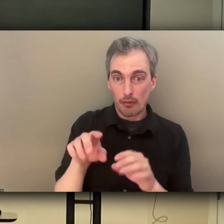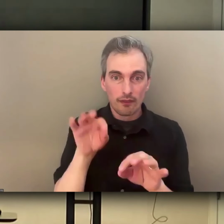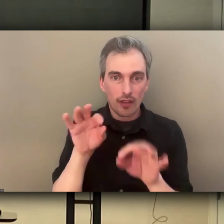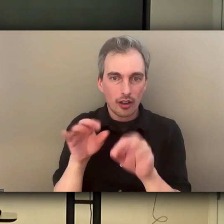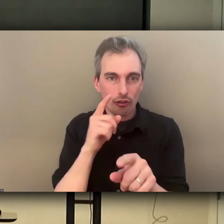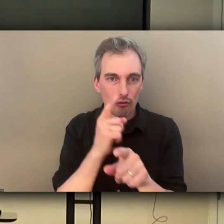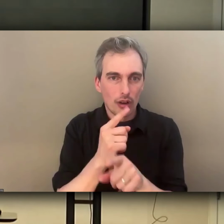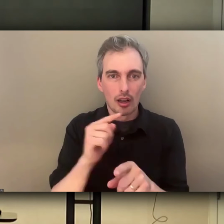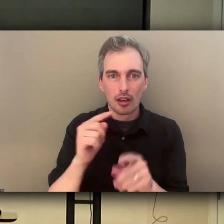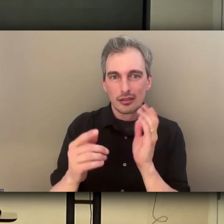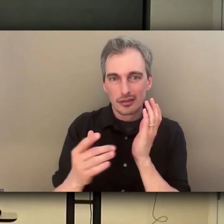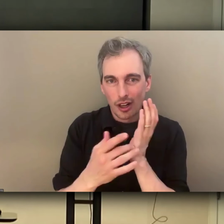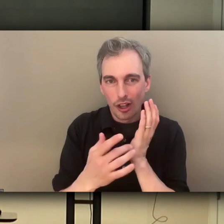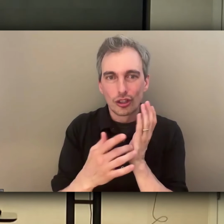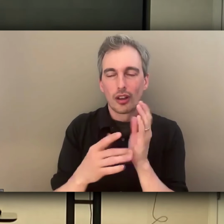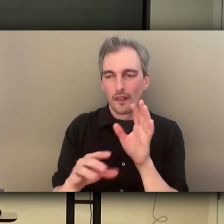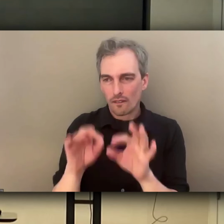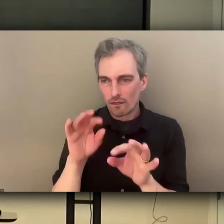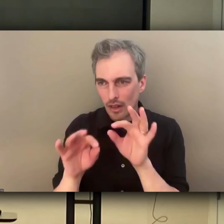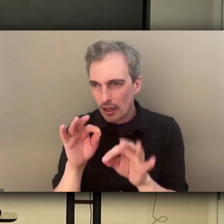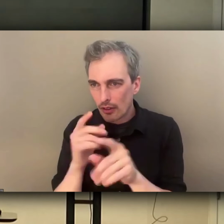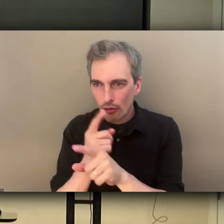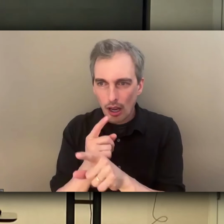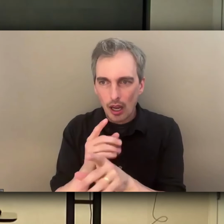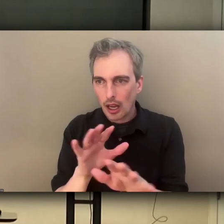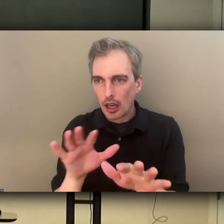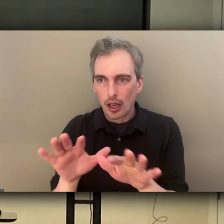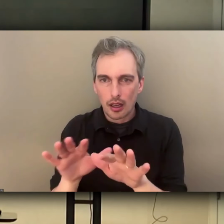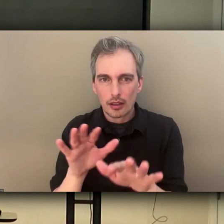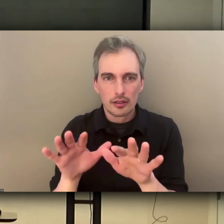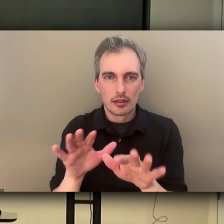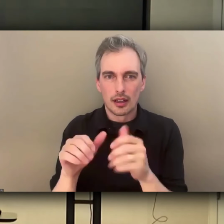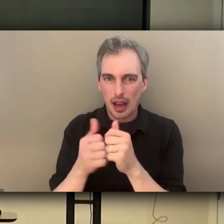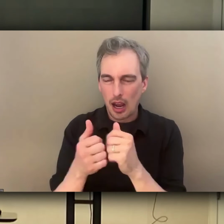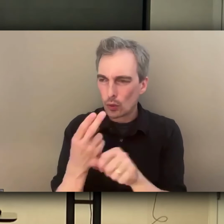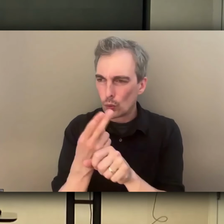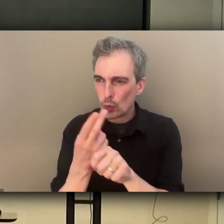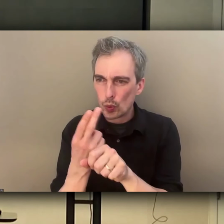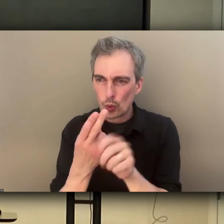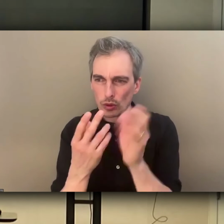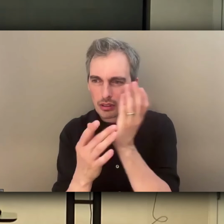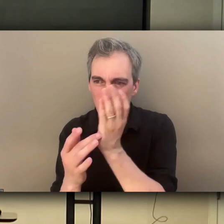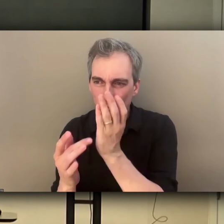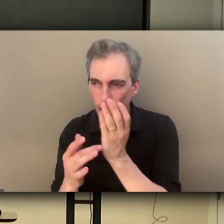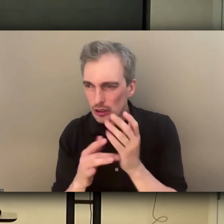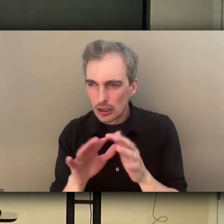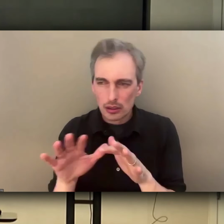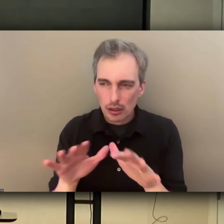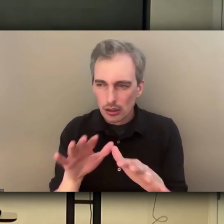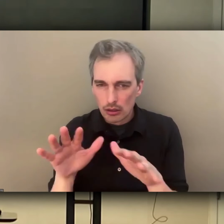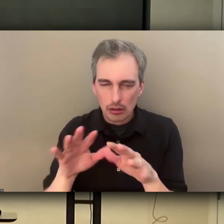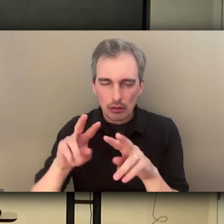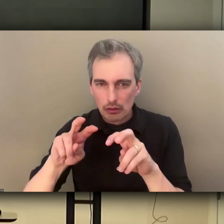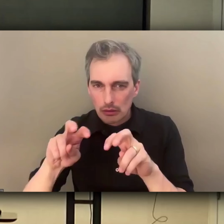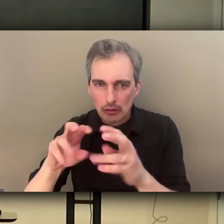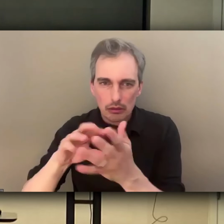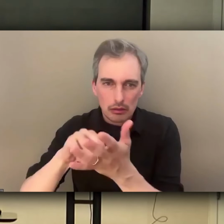use the plugin, how to use the technologies also is a big challenge. They don't know how to use it.